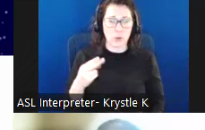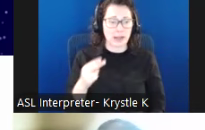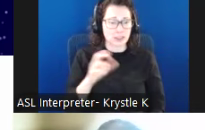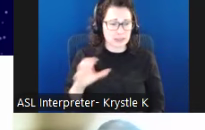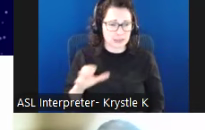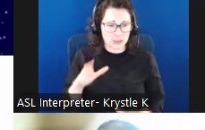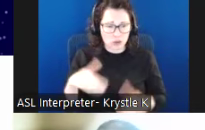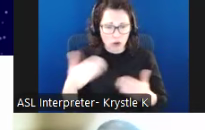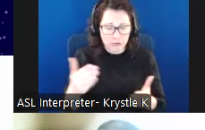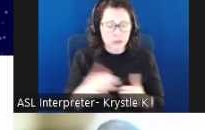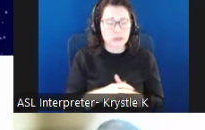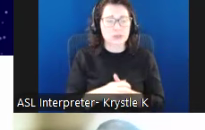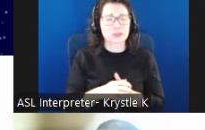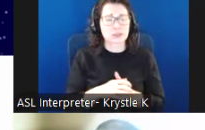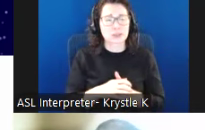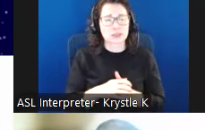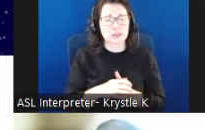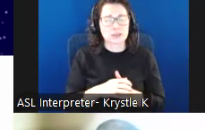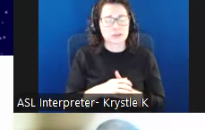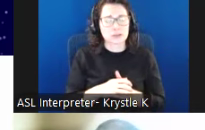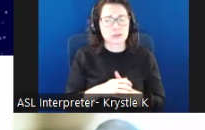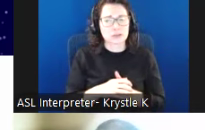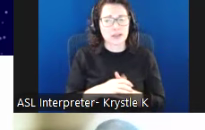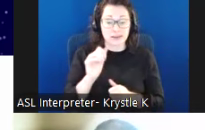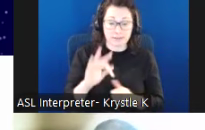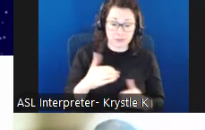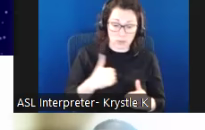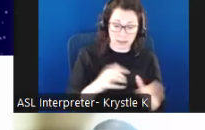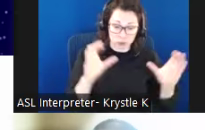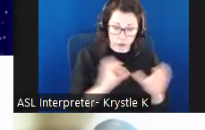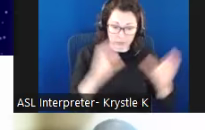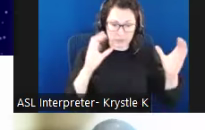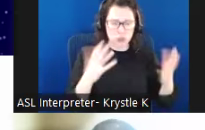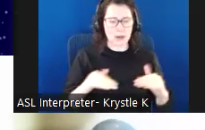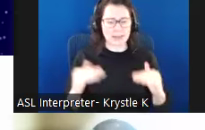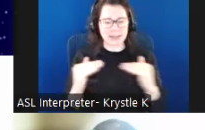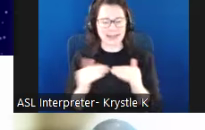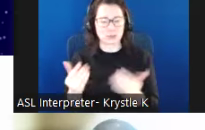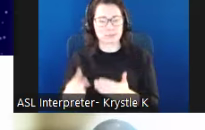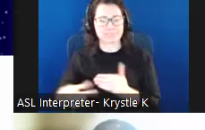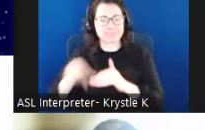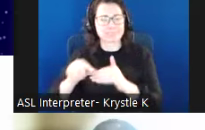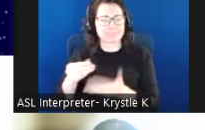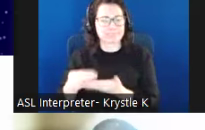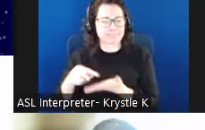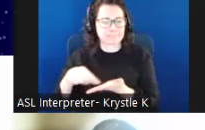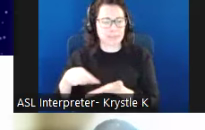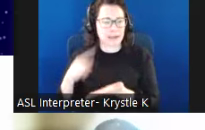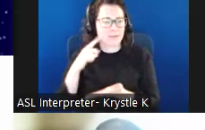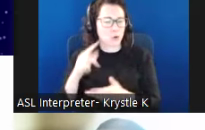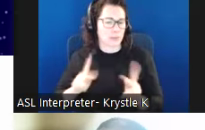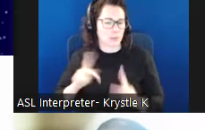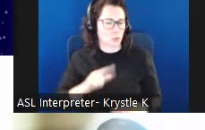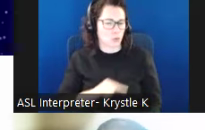and how those um equal differentials for